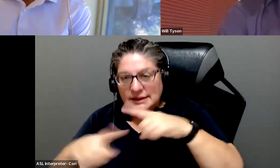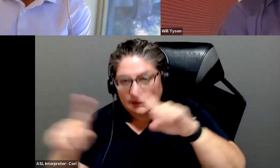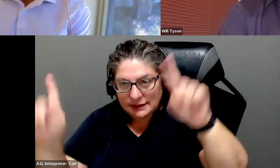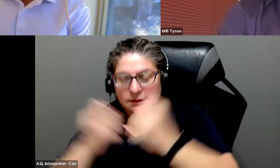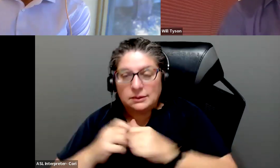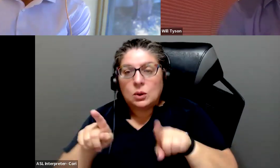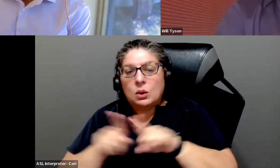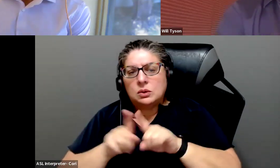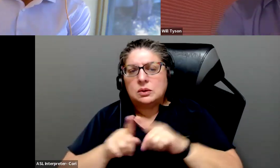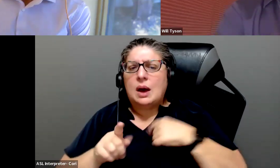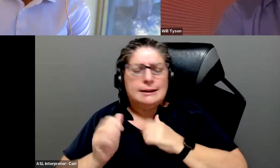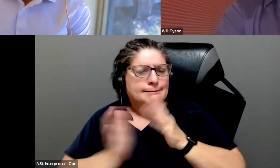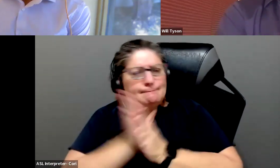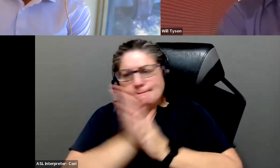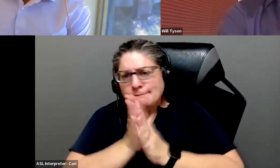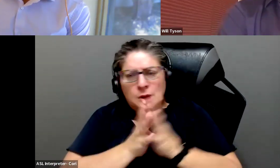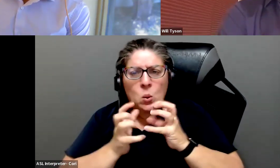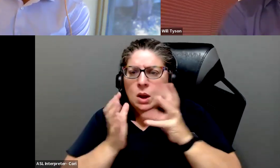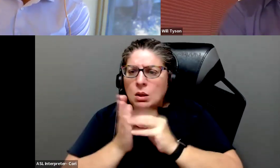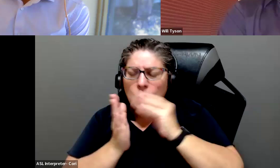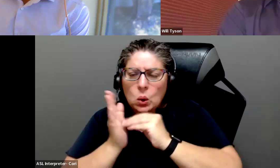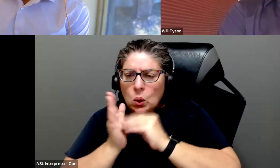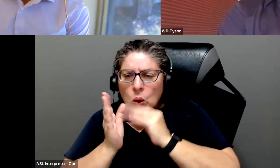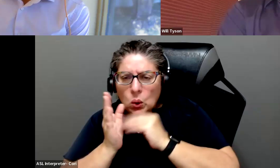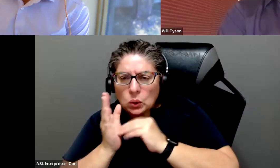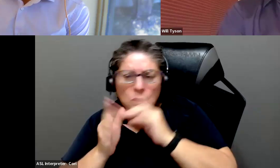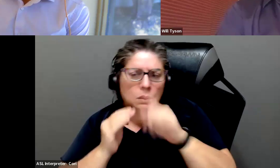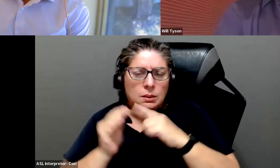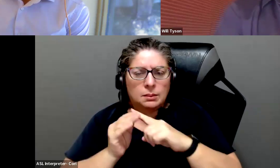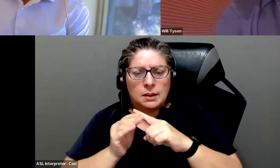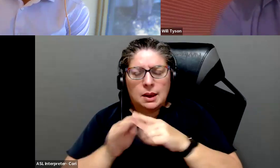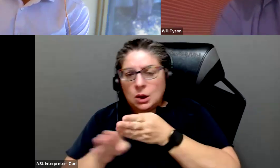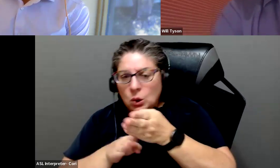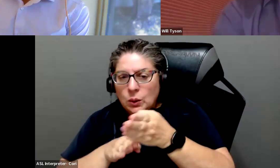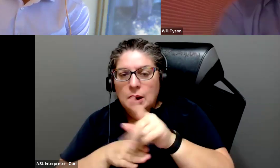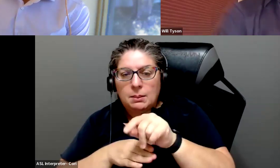I am also highly motivated to learn about career pathways. I